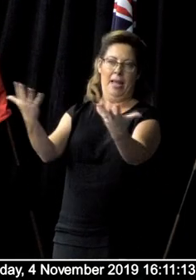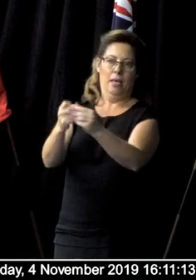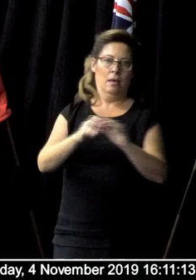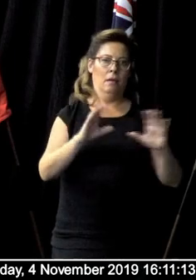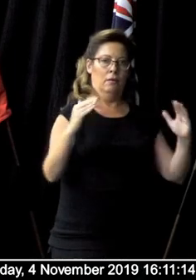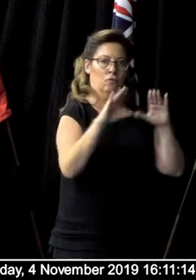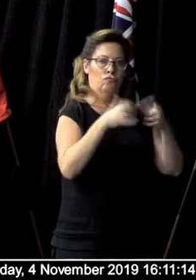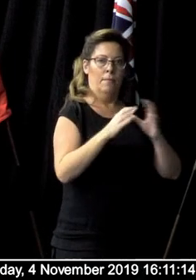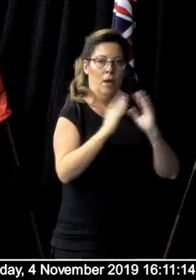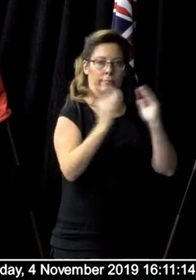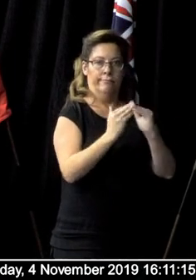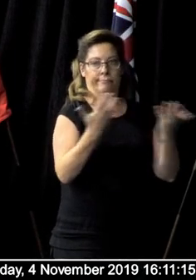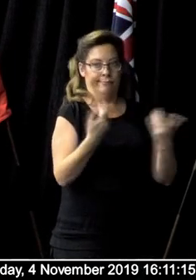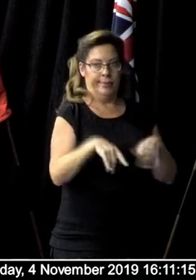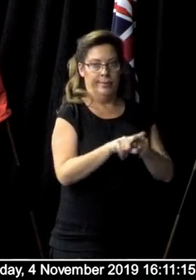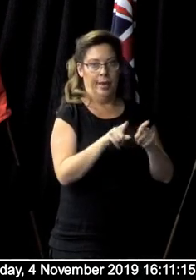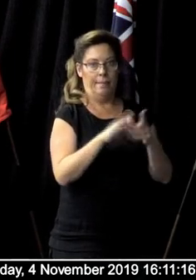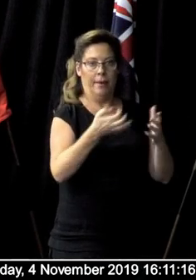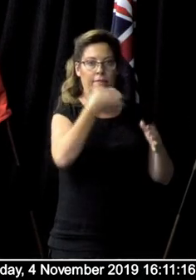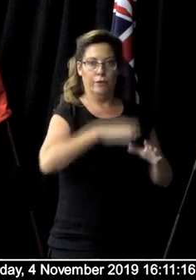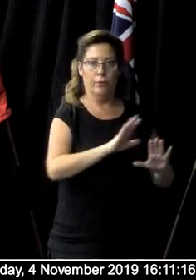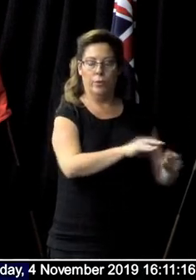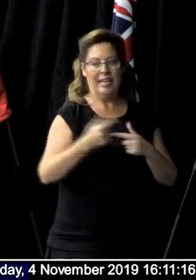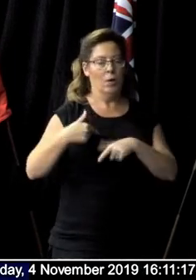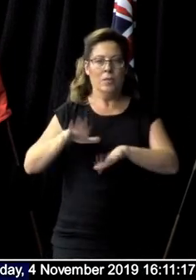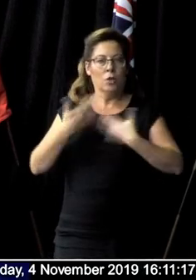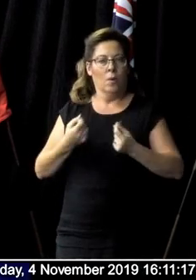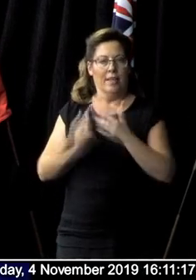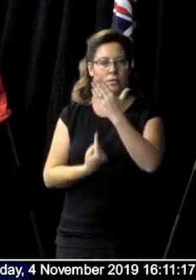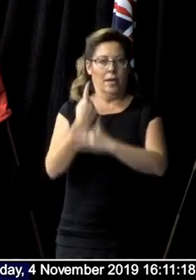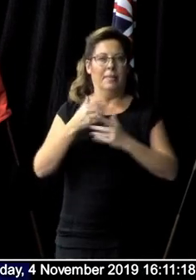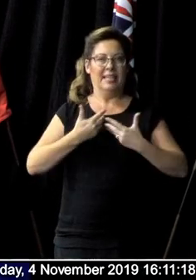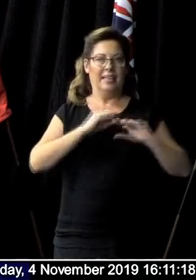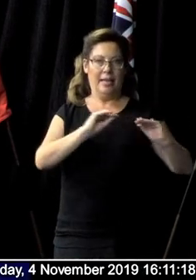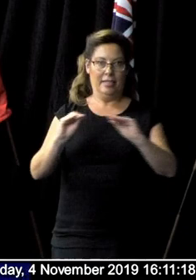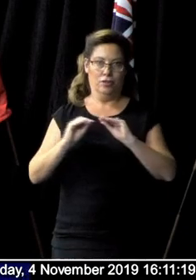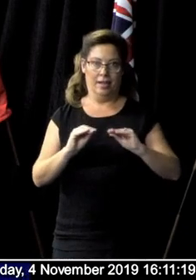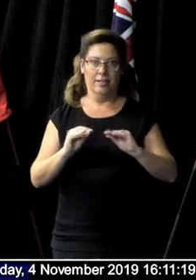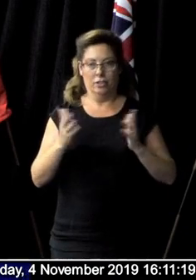Anything further from the Commissioners? No. No. I think we’re finished.